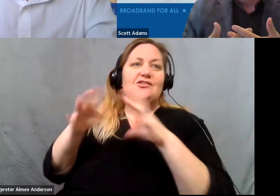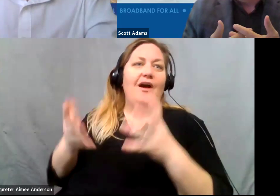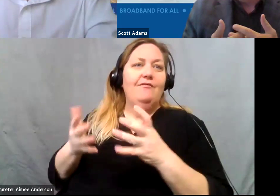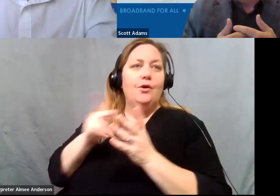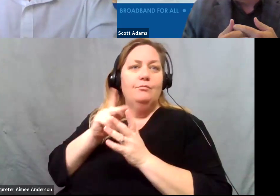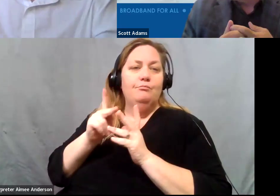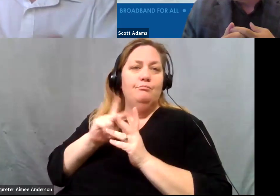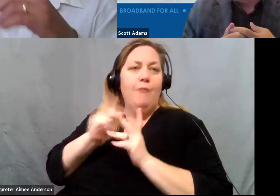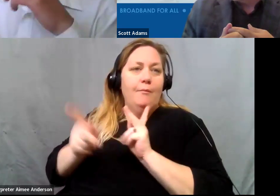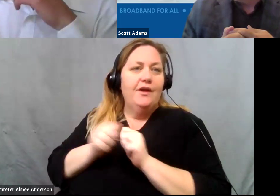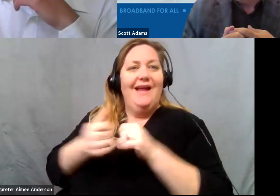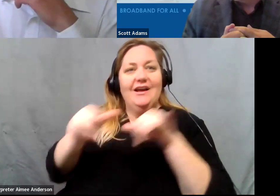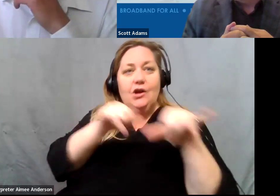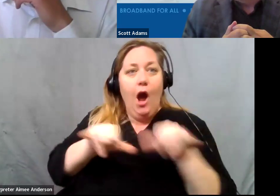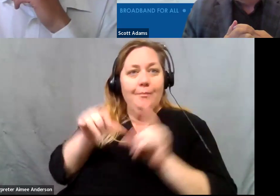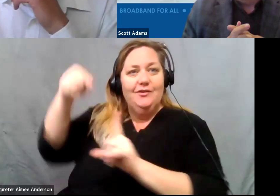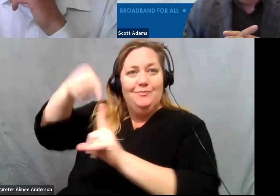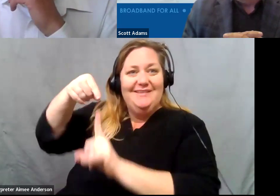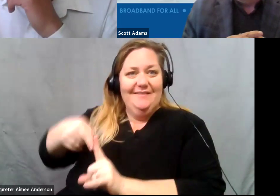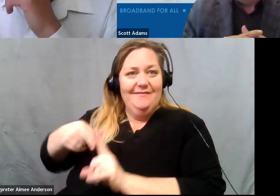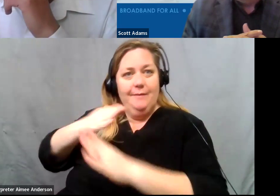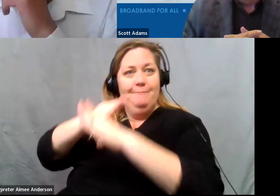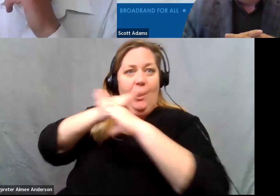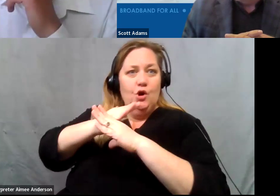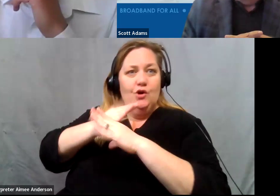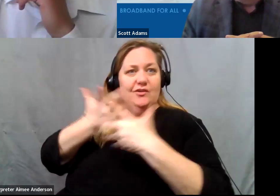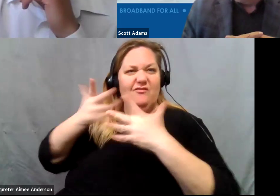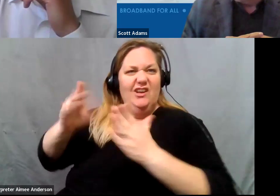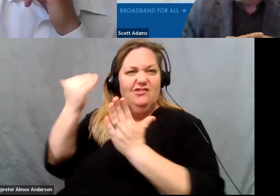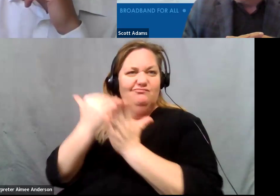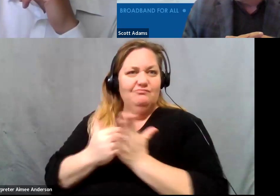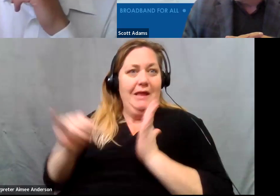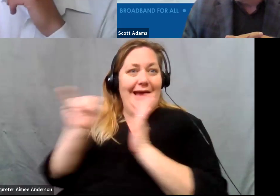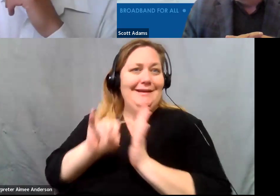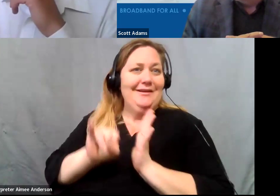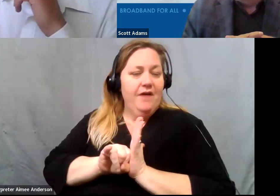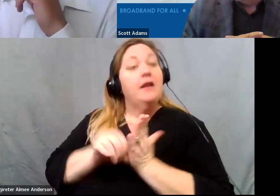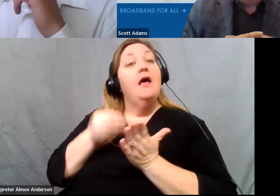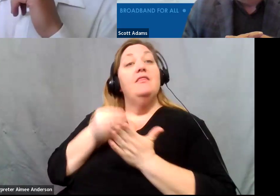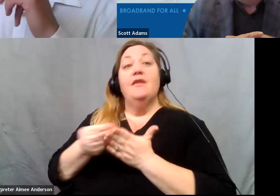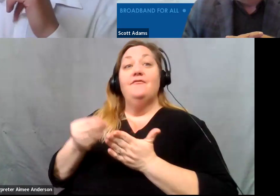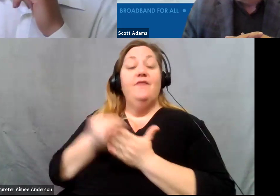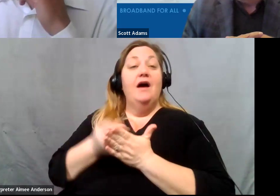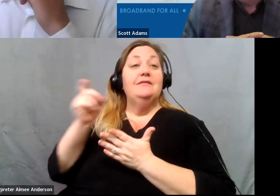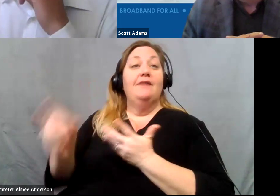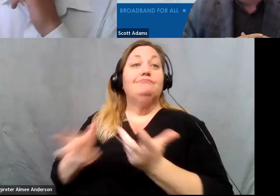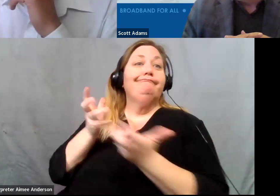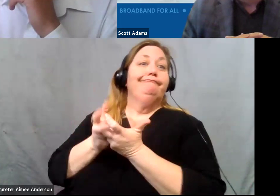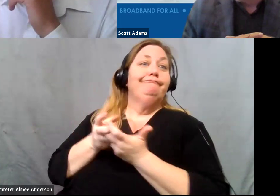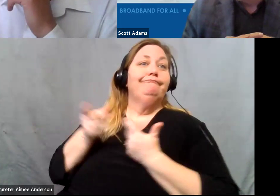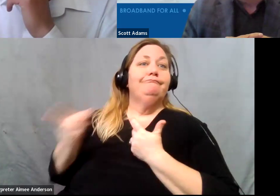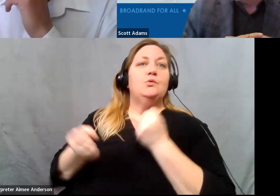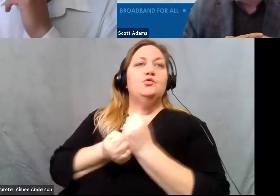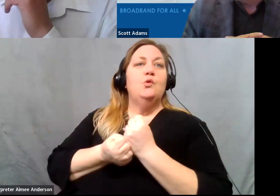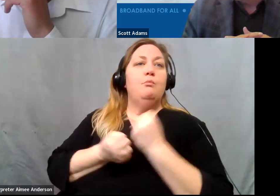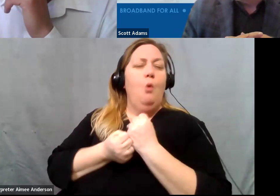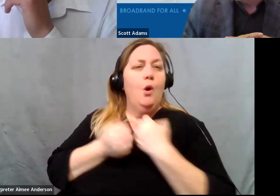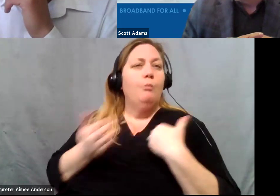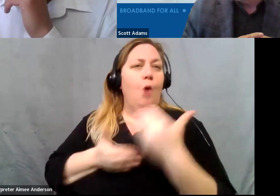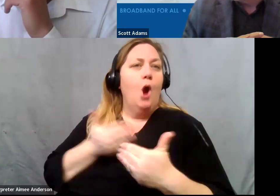specific barriers that were identified the funds have to support progress towards the measurable